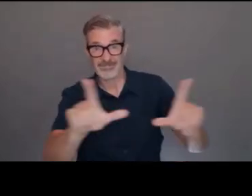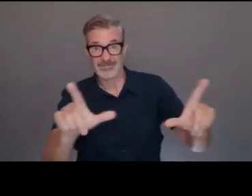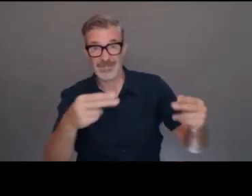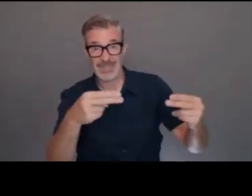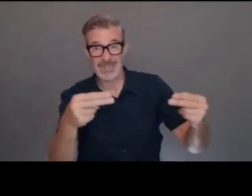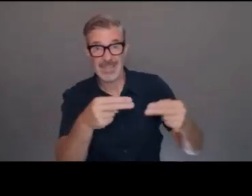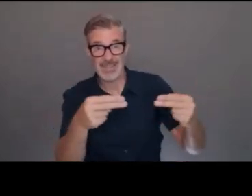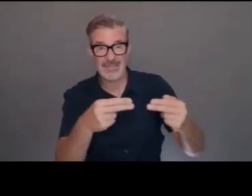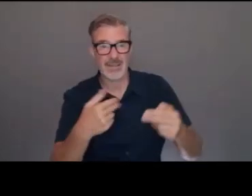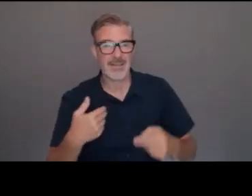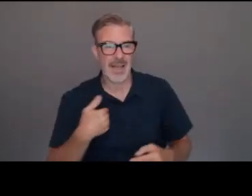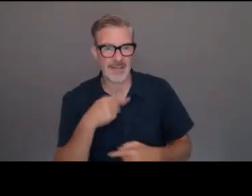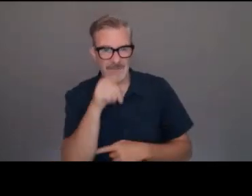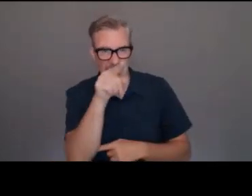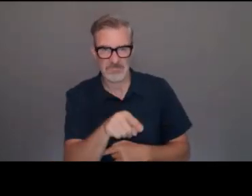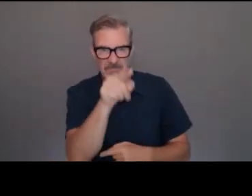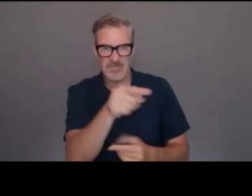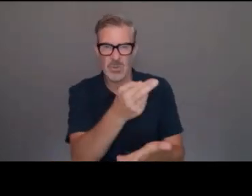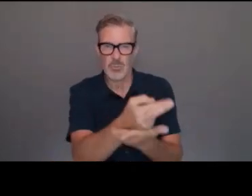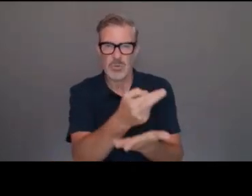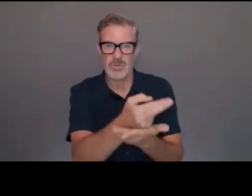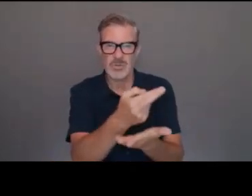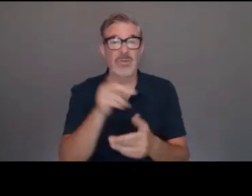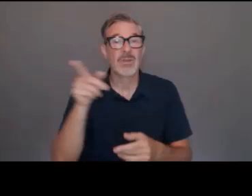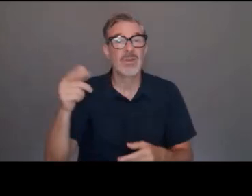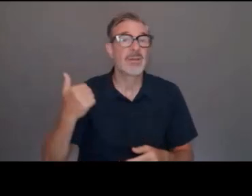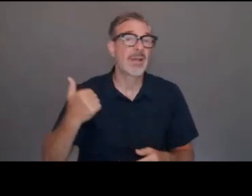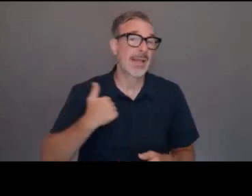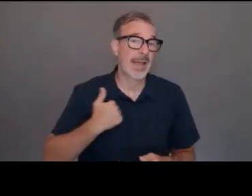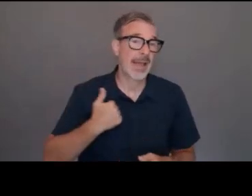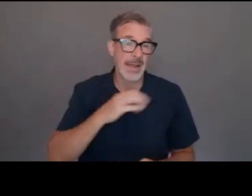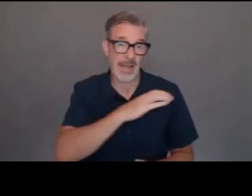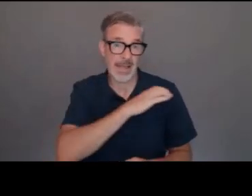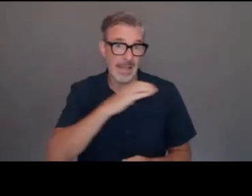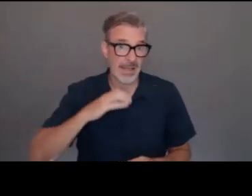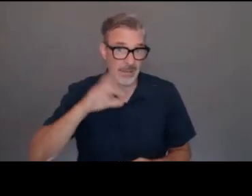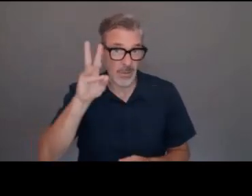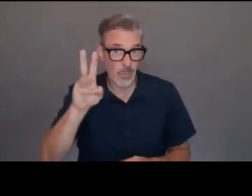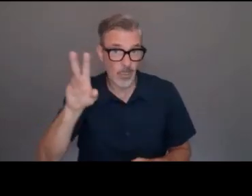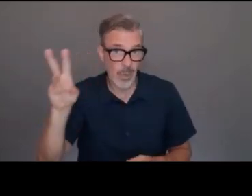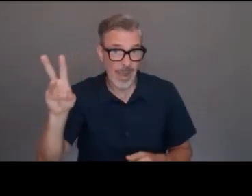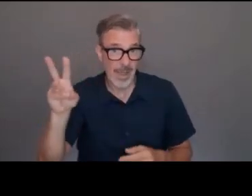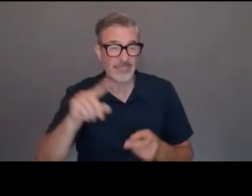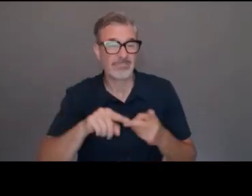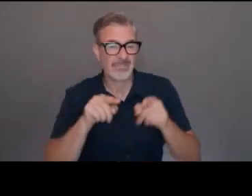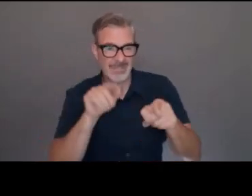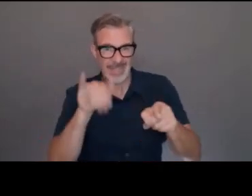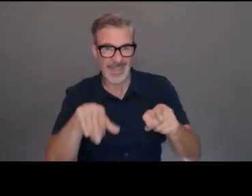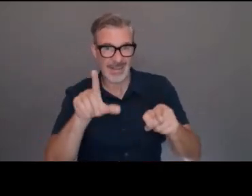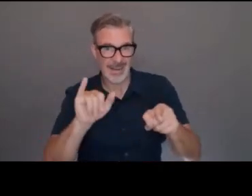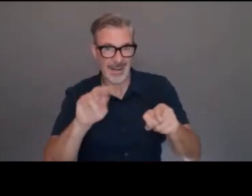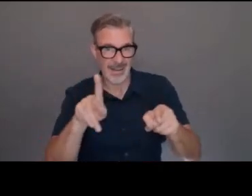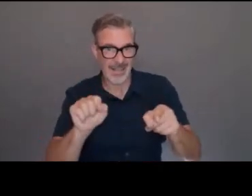portal and on the Canada Council's website. So, as this deck will be shared with you, you'll be able to navigate these calmly